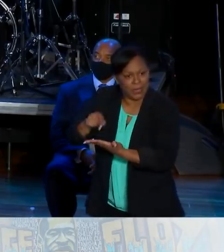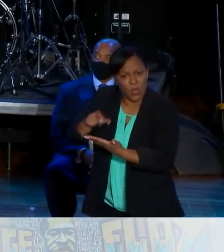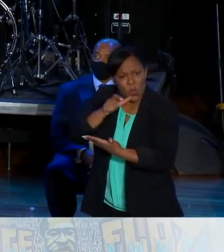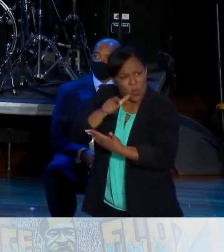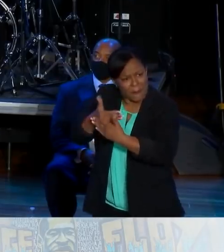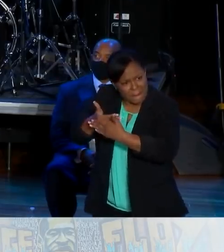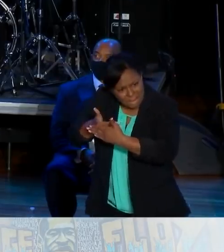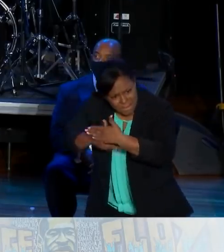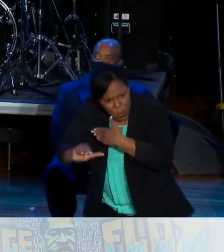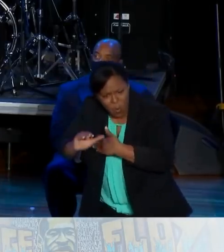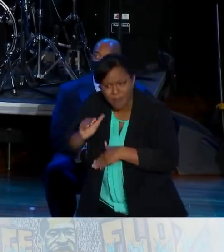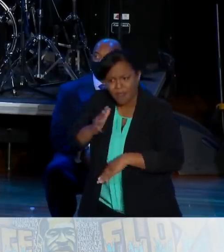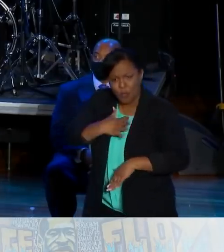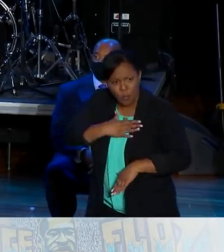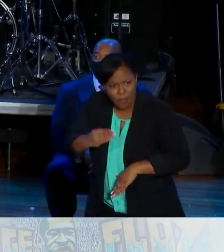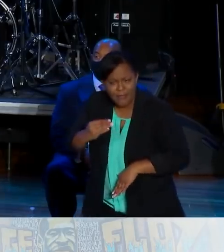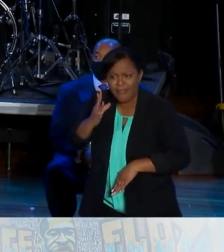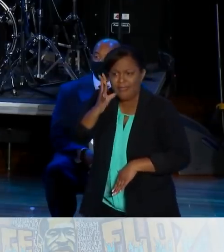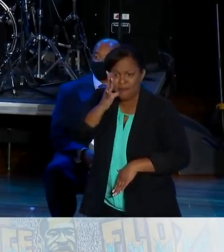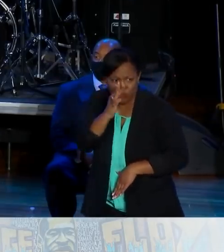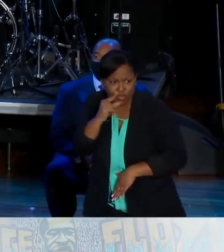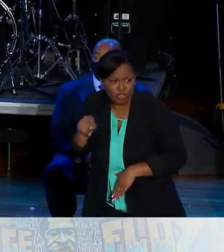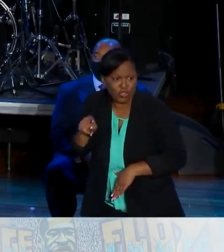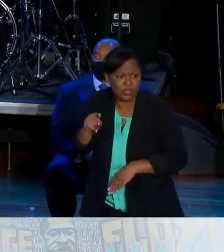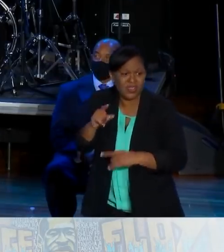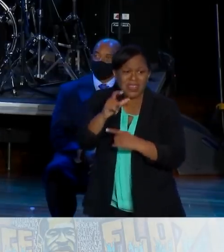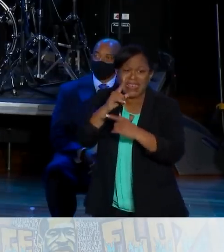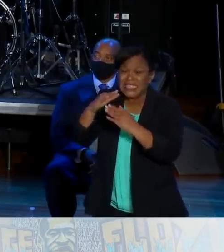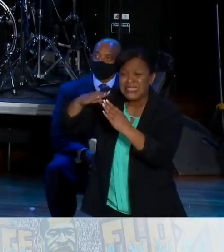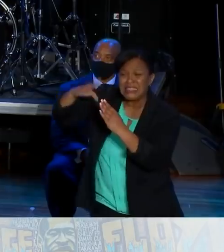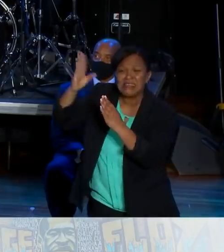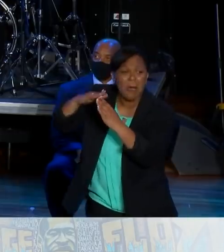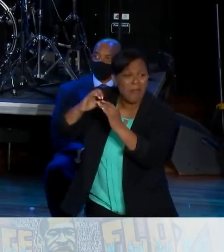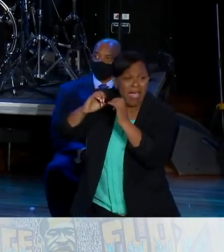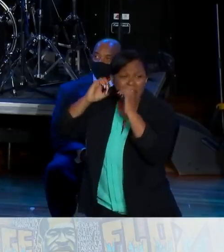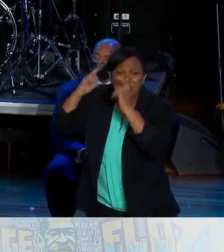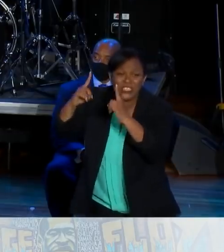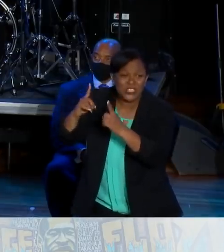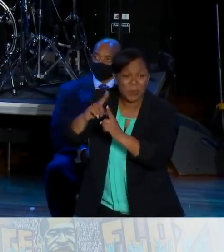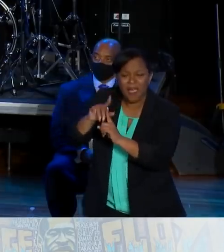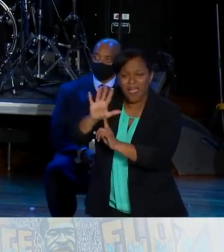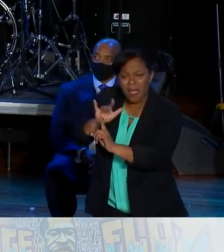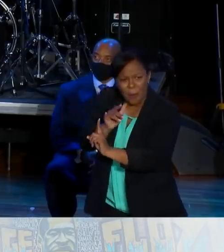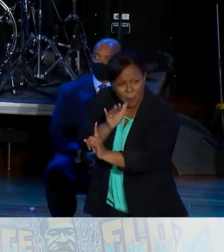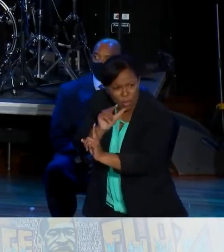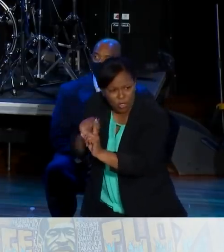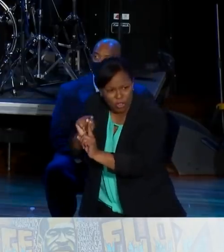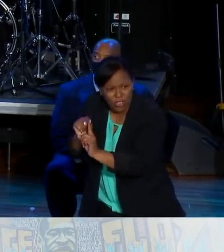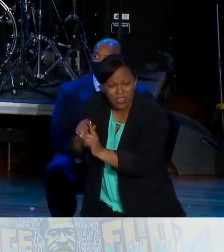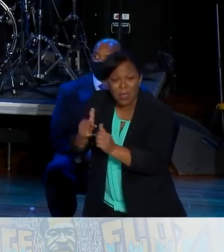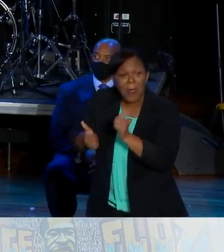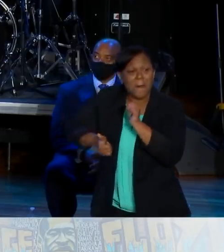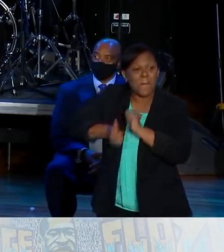MOTHER HAVE THE SAME EXACT RIGHTS AS A WHITE BABY, BORN IT